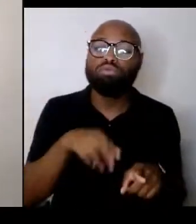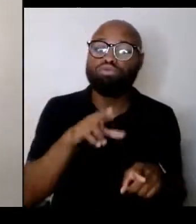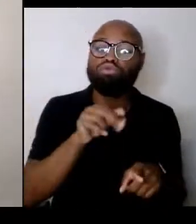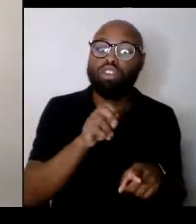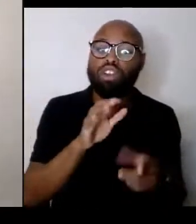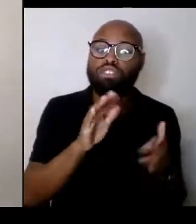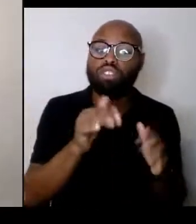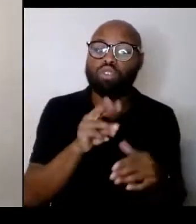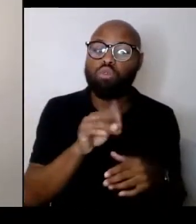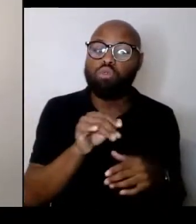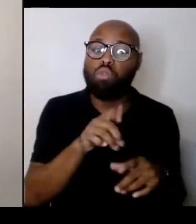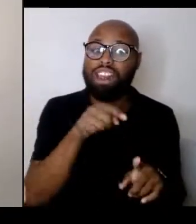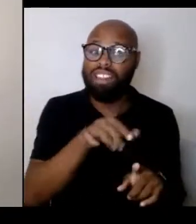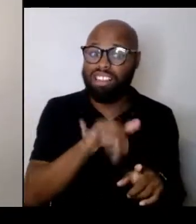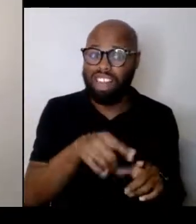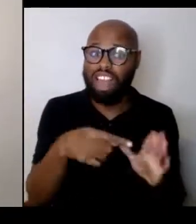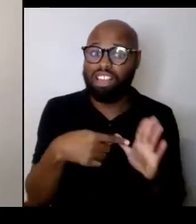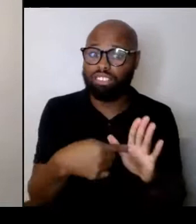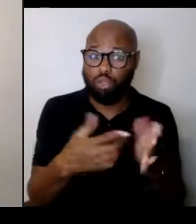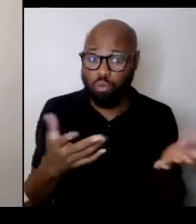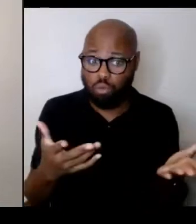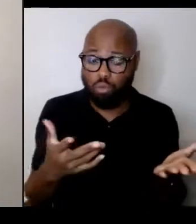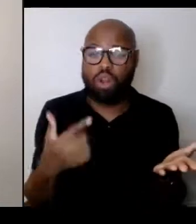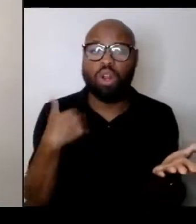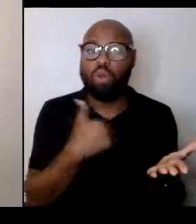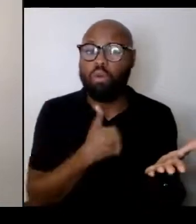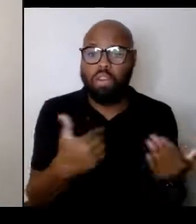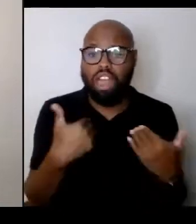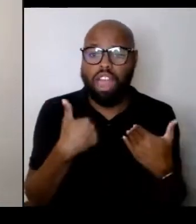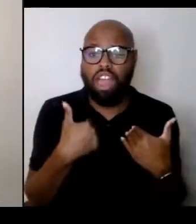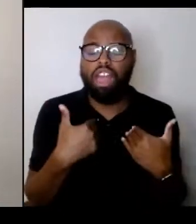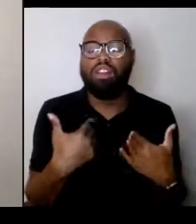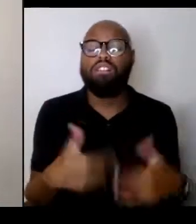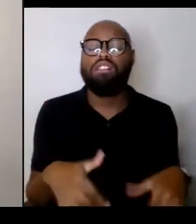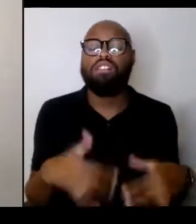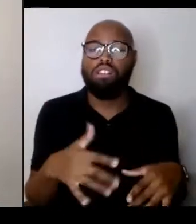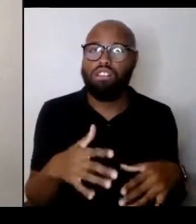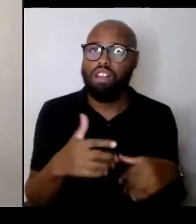that we have a very dangerously right Supreme Court